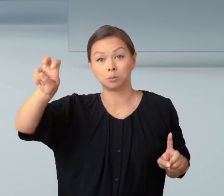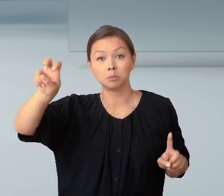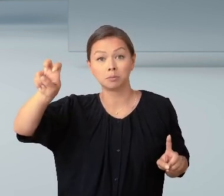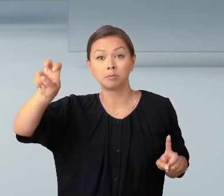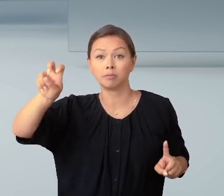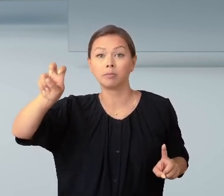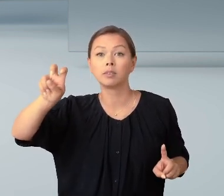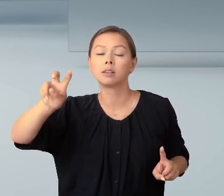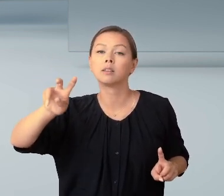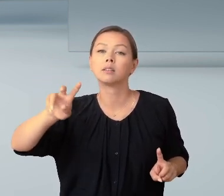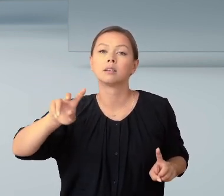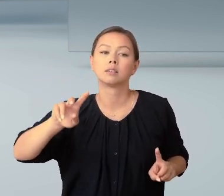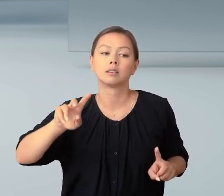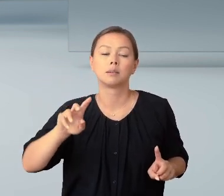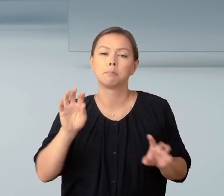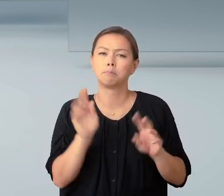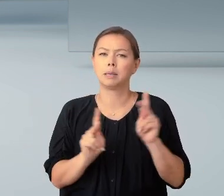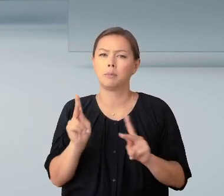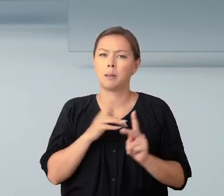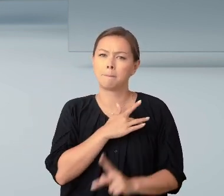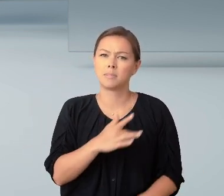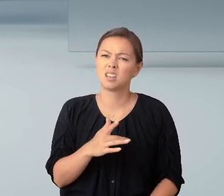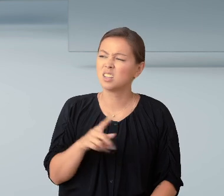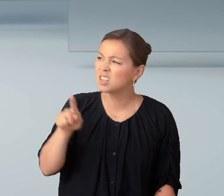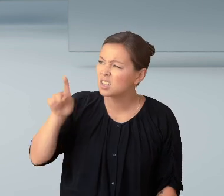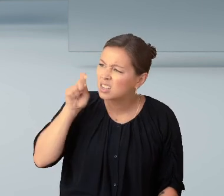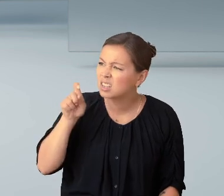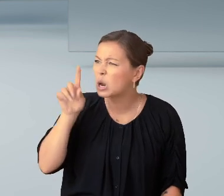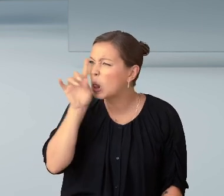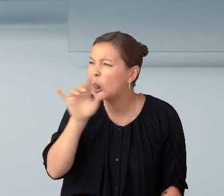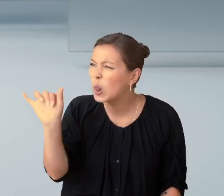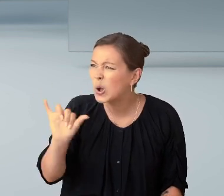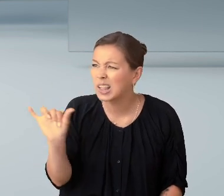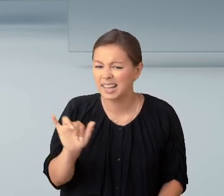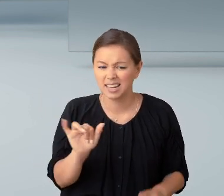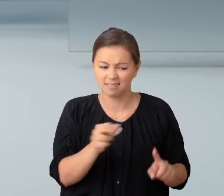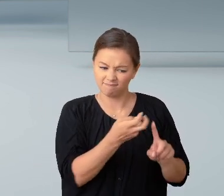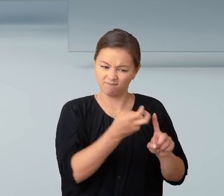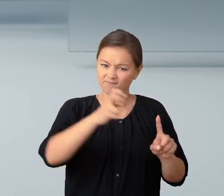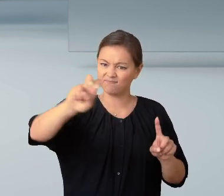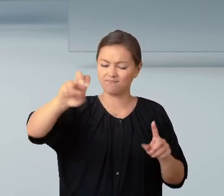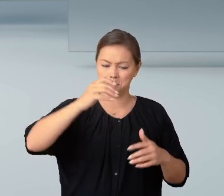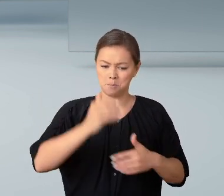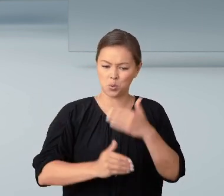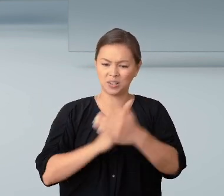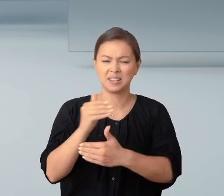migration process. Again, people wanna know, what does that look like? What does that migration process look like? So again, we're